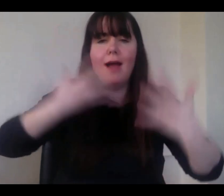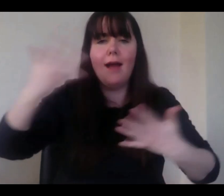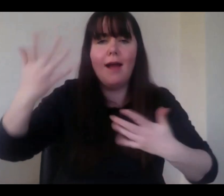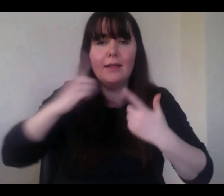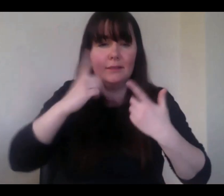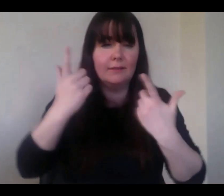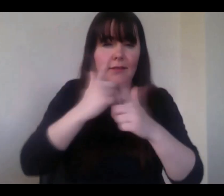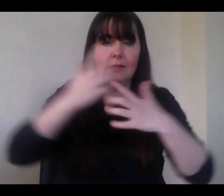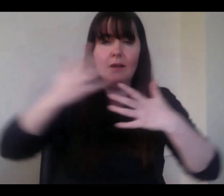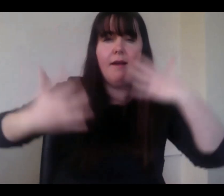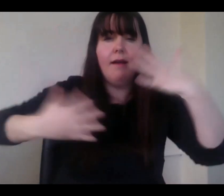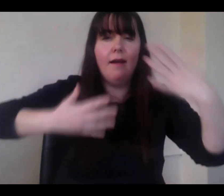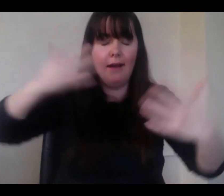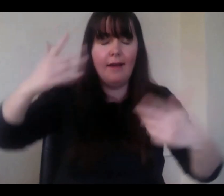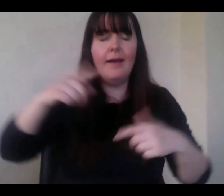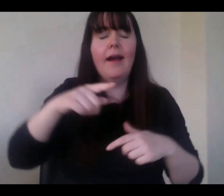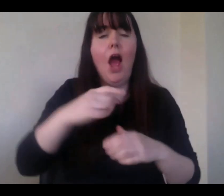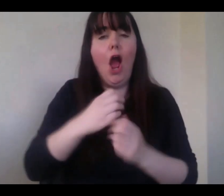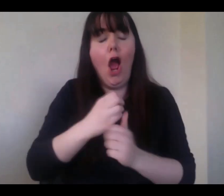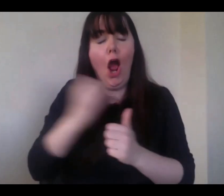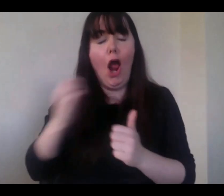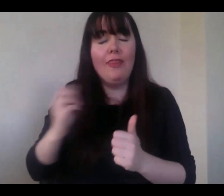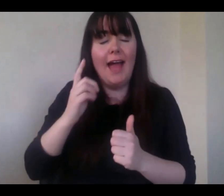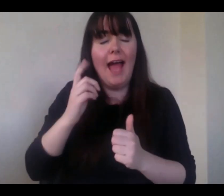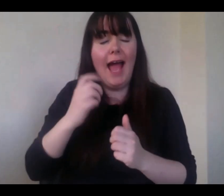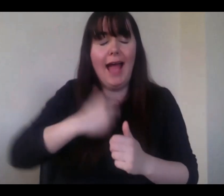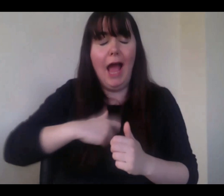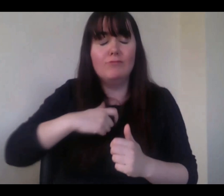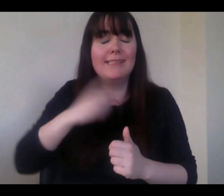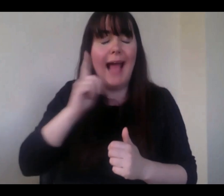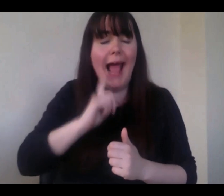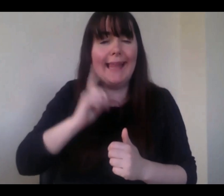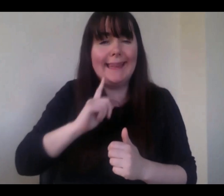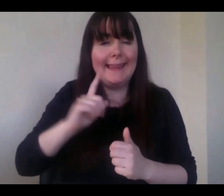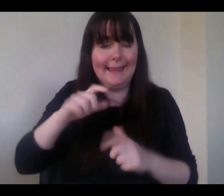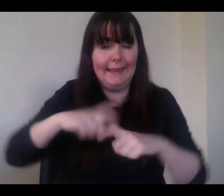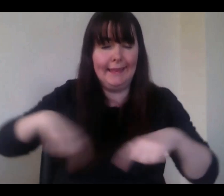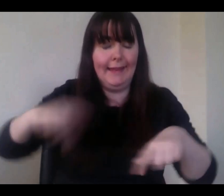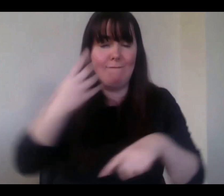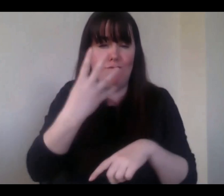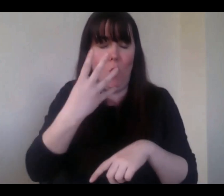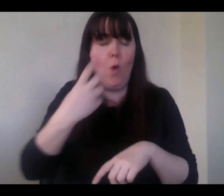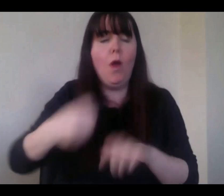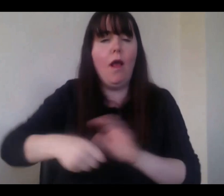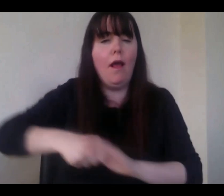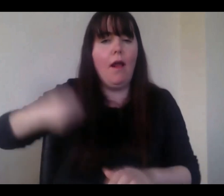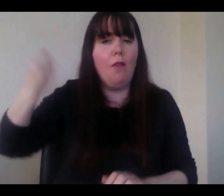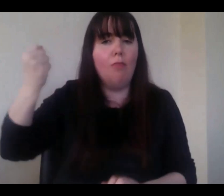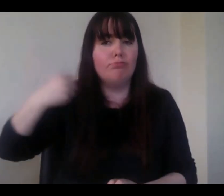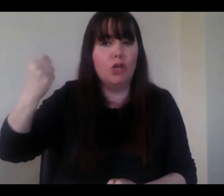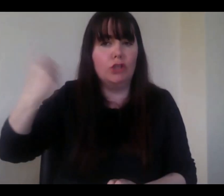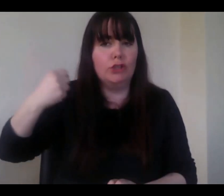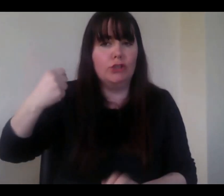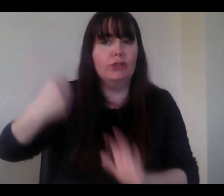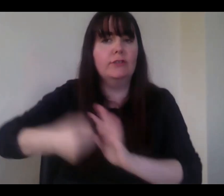with hair brushes where Annie, as Amanda just described, has this fantasy. She is bashed